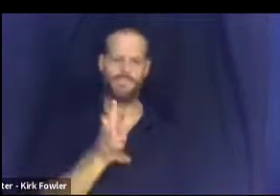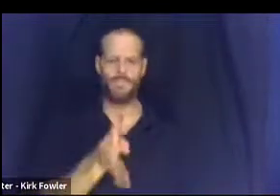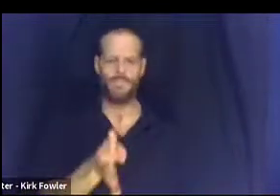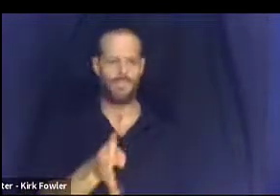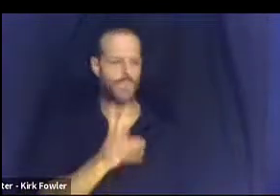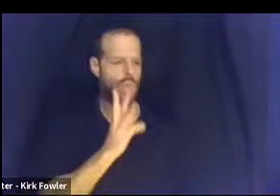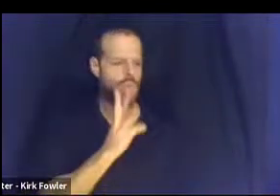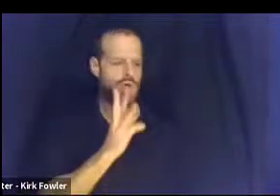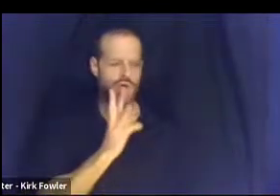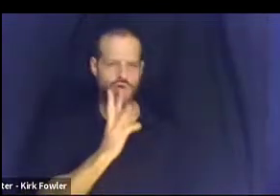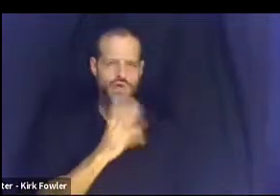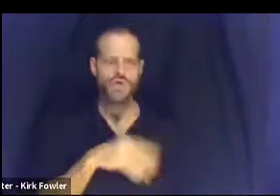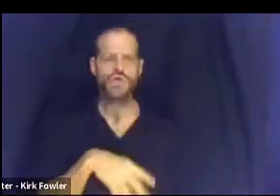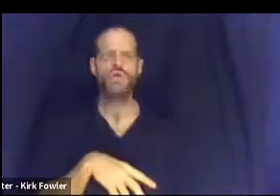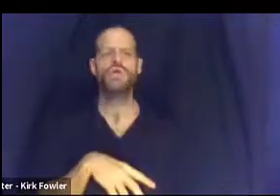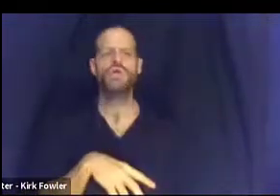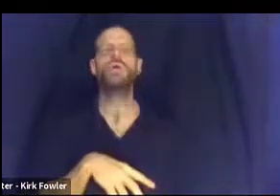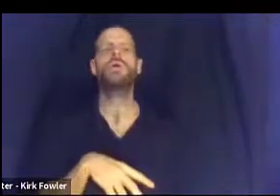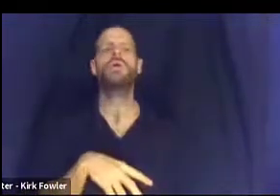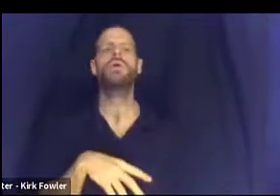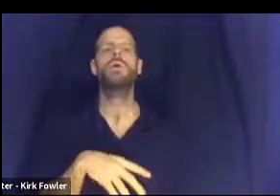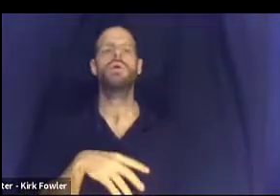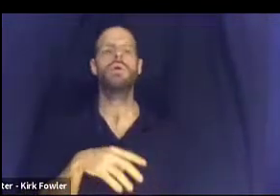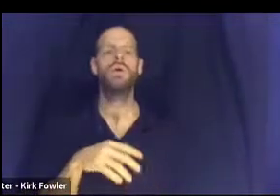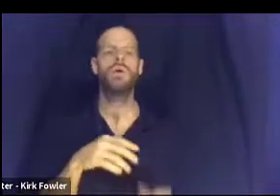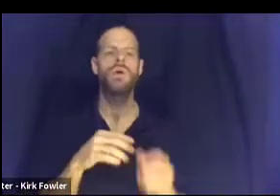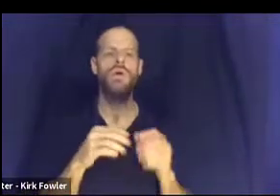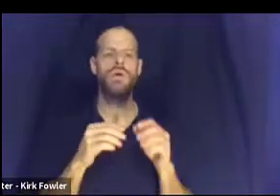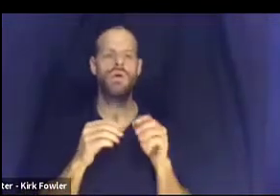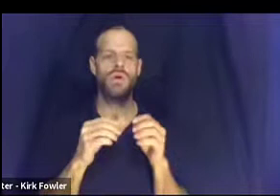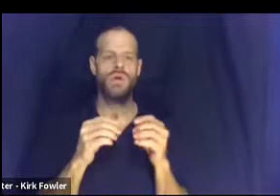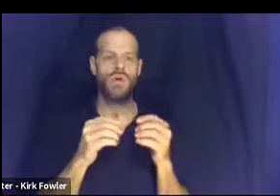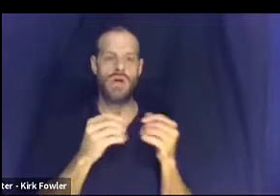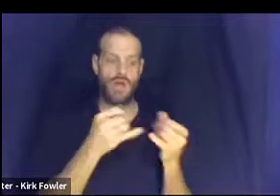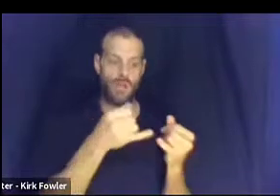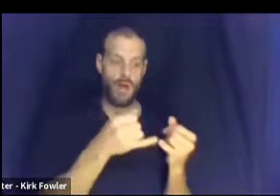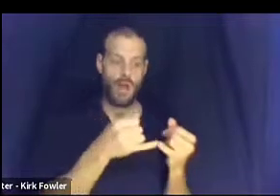and those lines coming out from under it and the wavy lines, even under there,